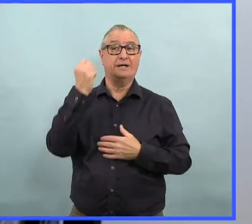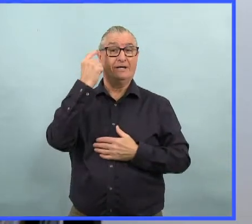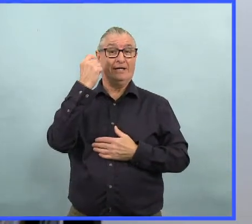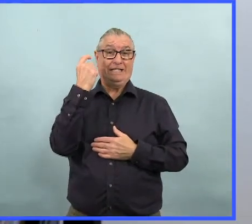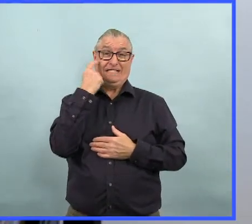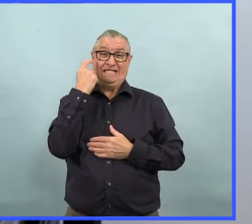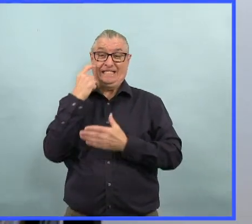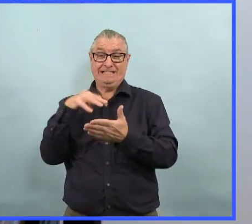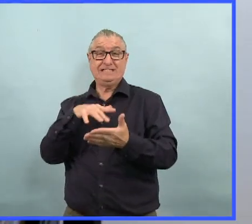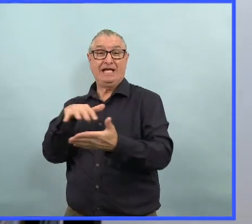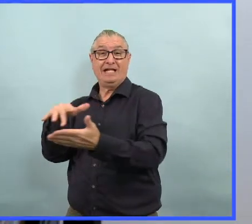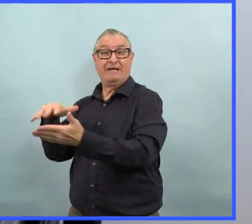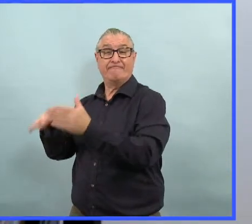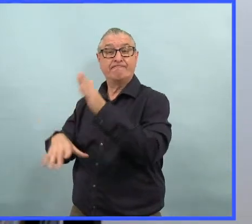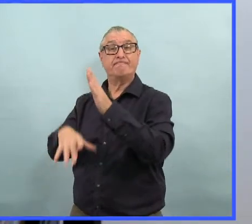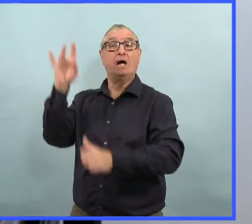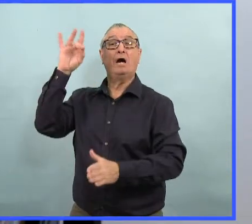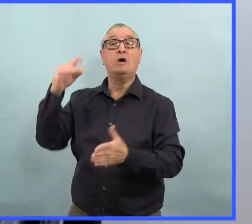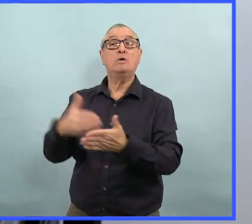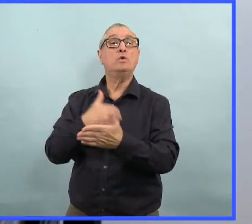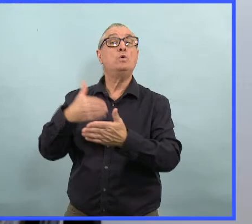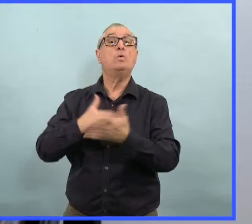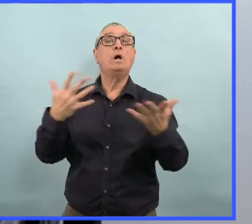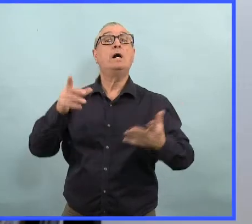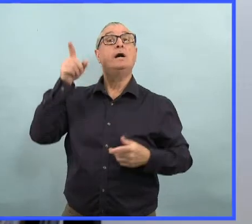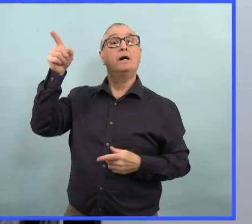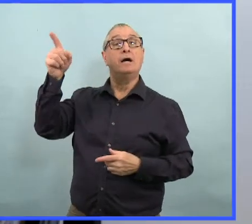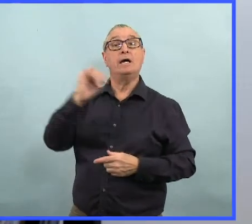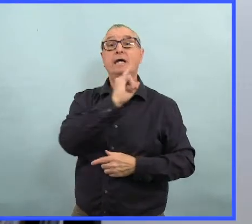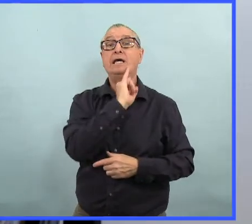a study from israel looked at the effects of vaccine on long covid